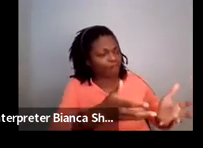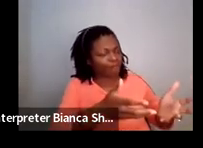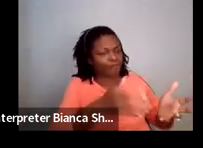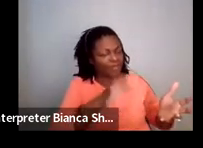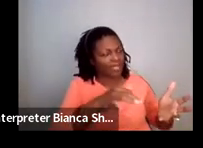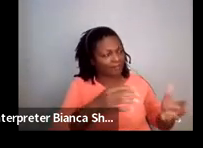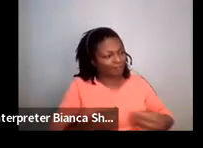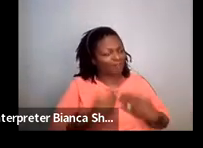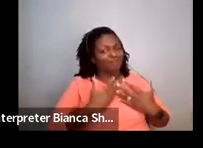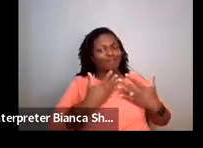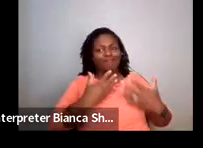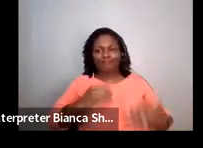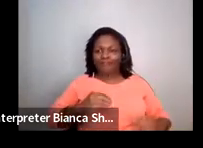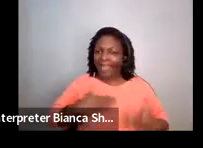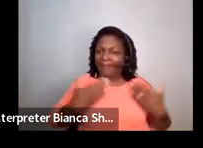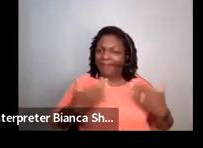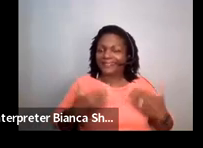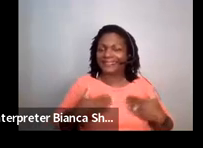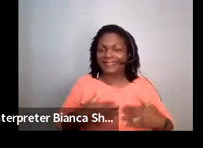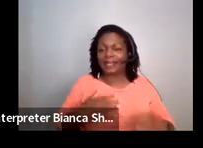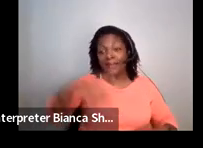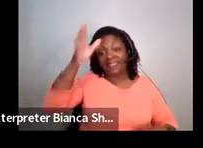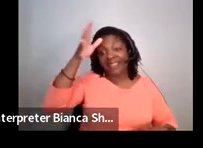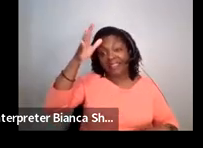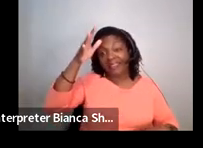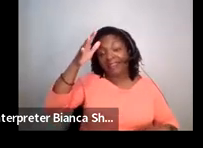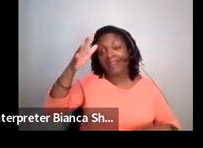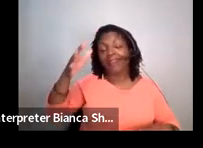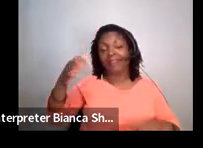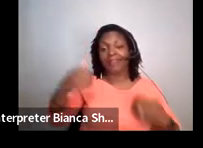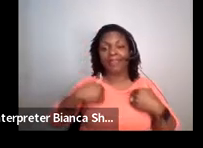Had to mention. He was. He was a 13 year stroke victim.